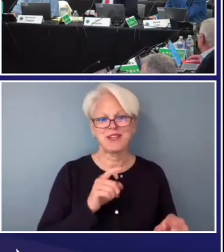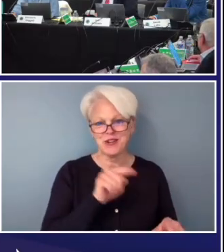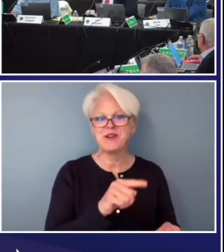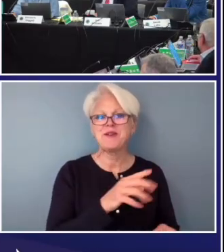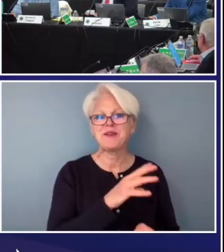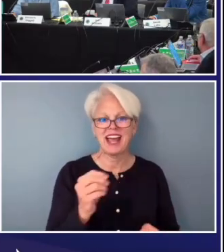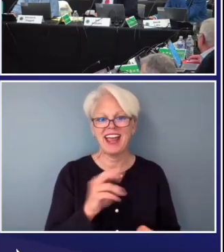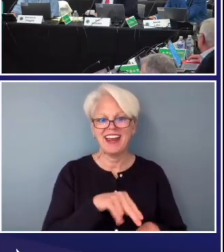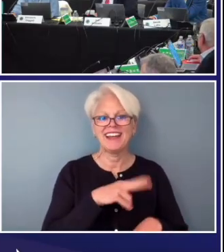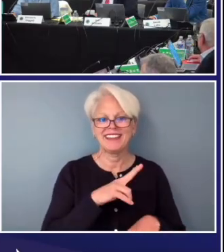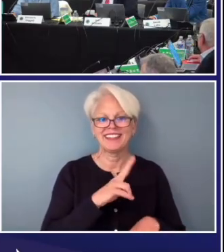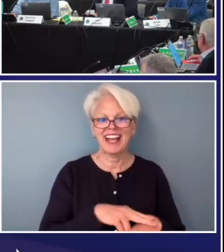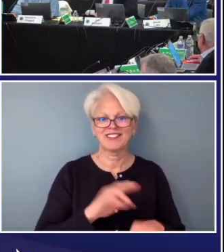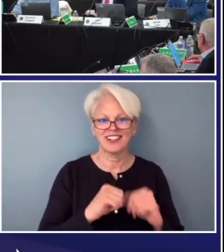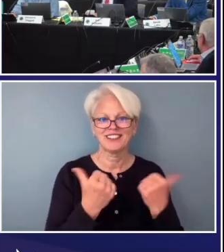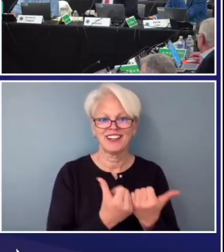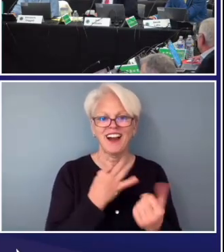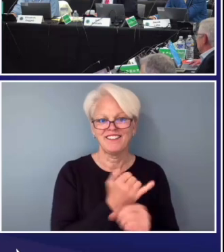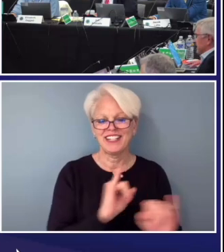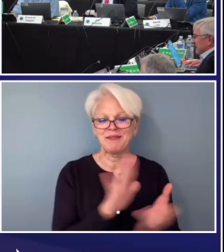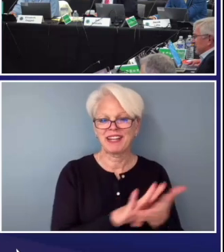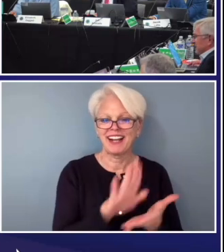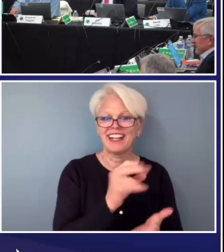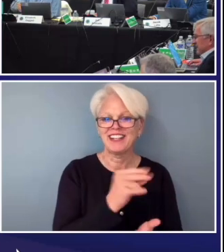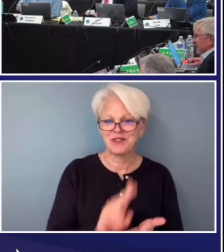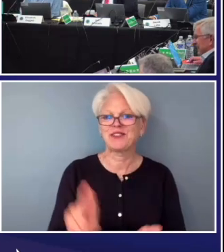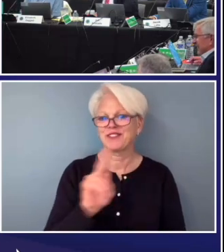association of independent colleges and universities. Try not to disappoint you.